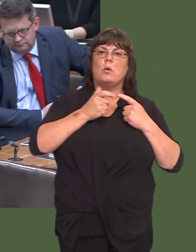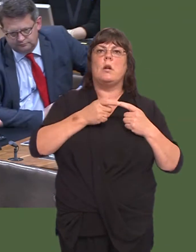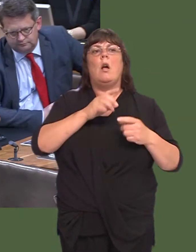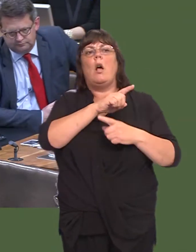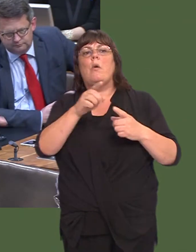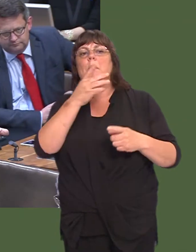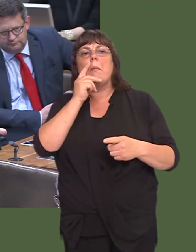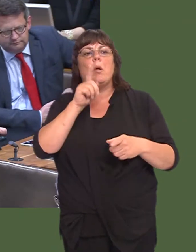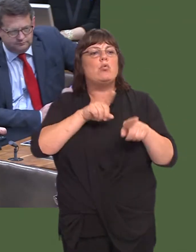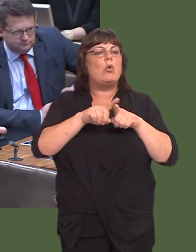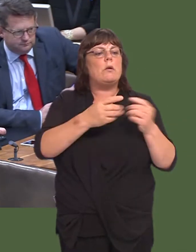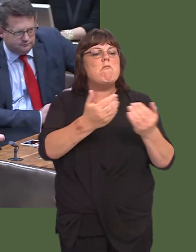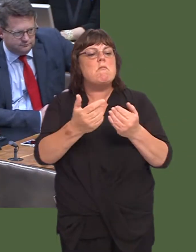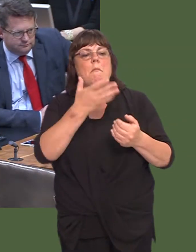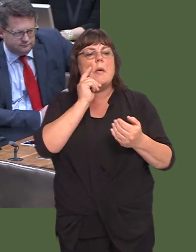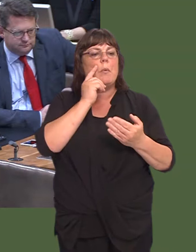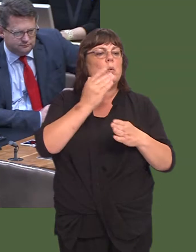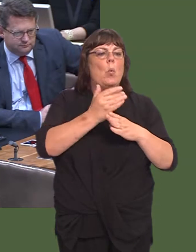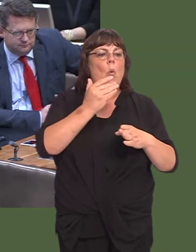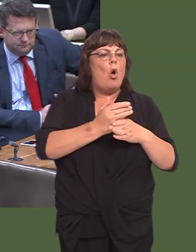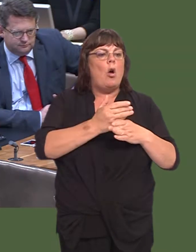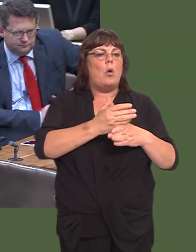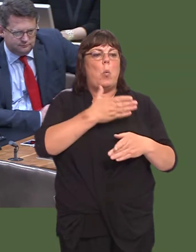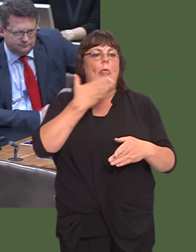who try to employ people below the minimum wage, those people who try to get around employment